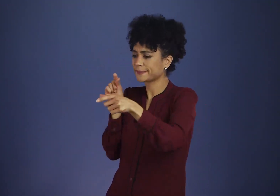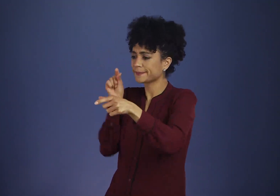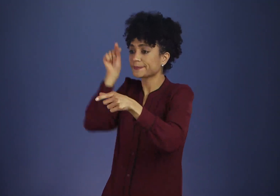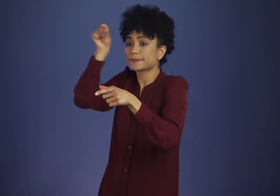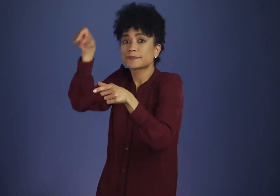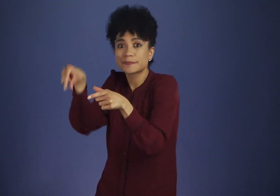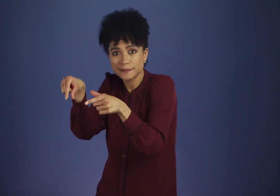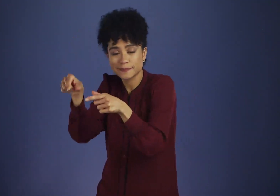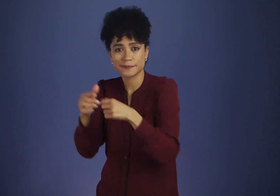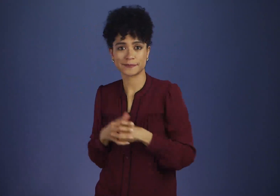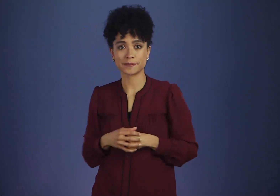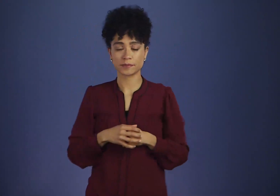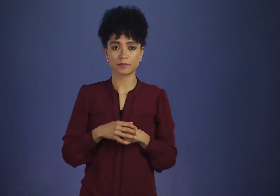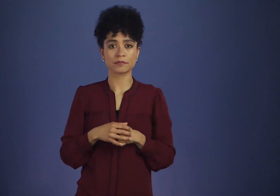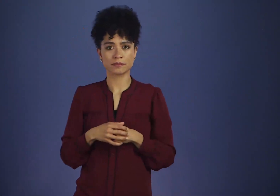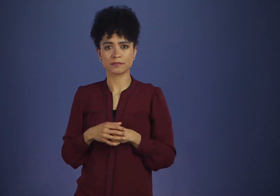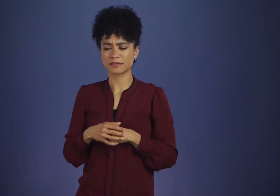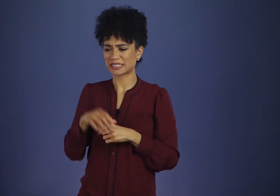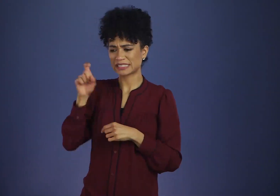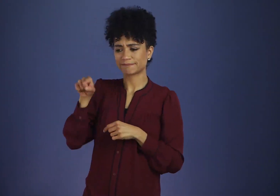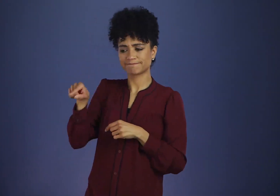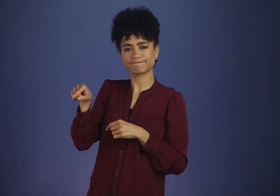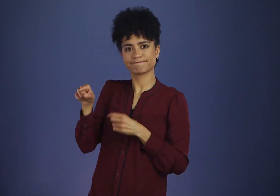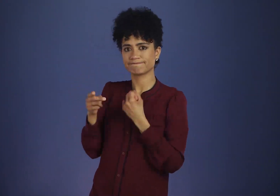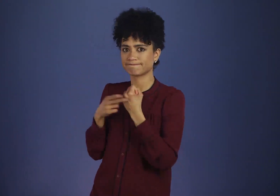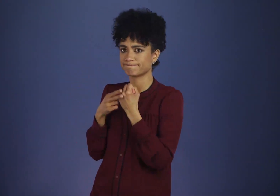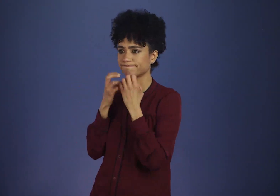is too great for preservation of the Fellowship.